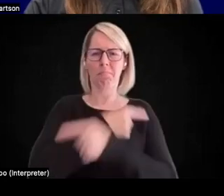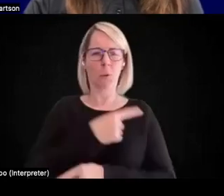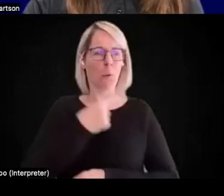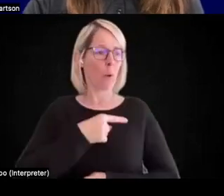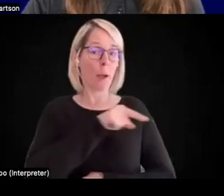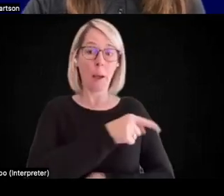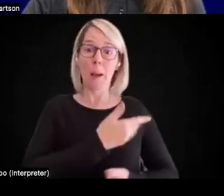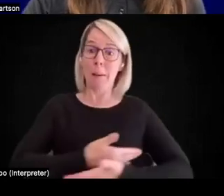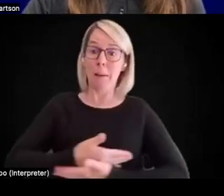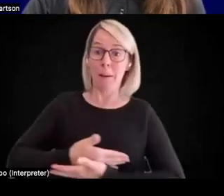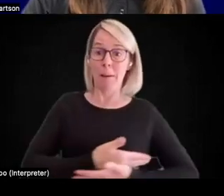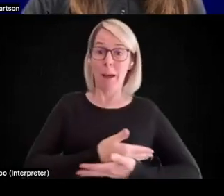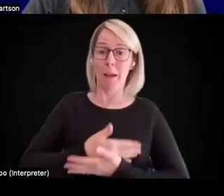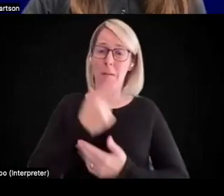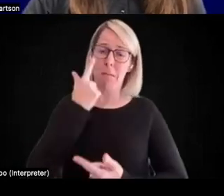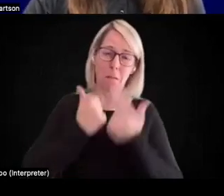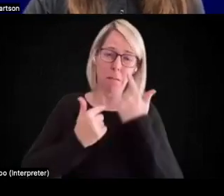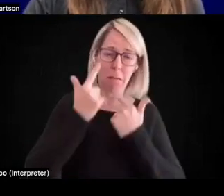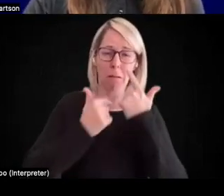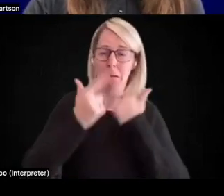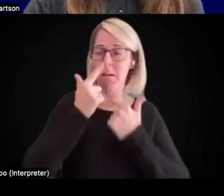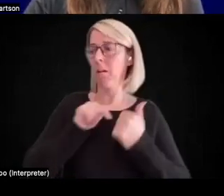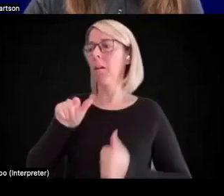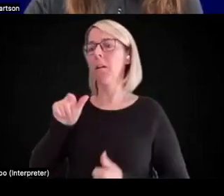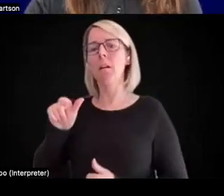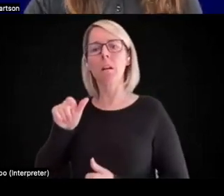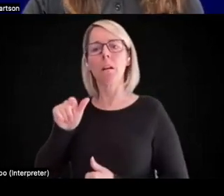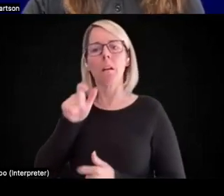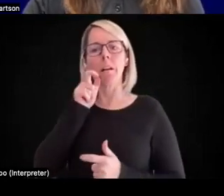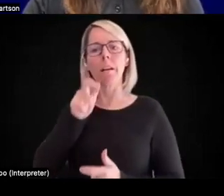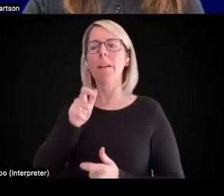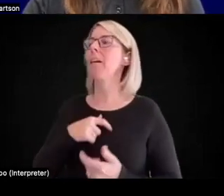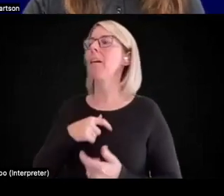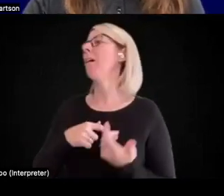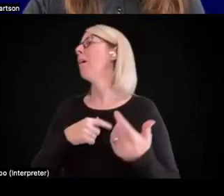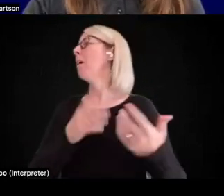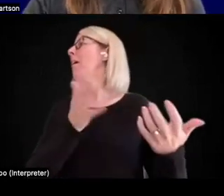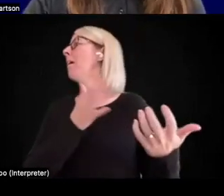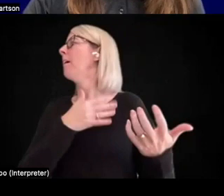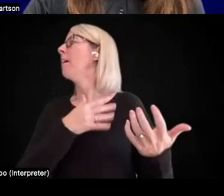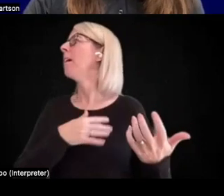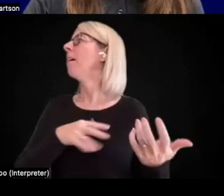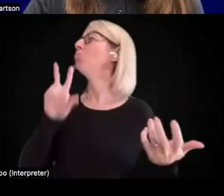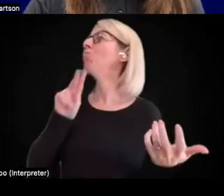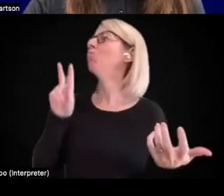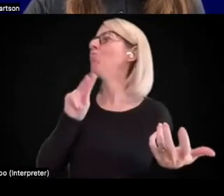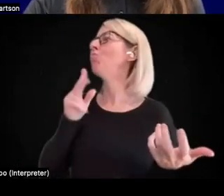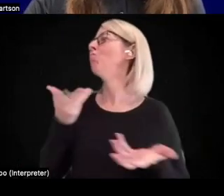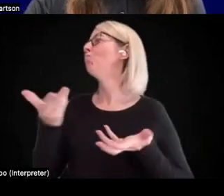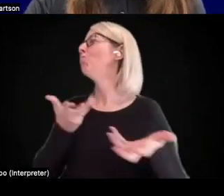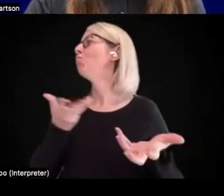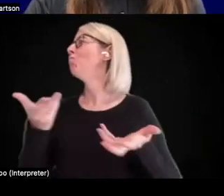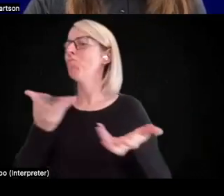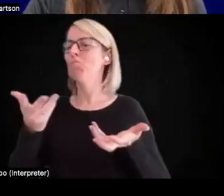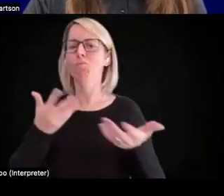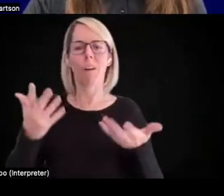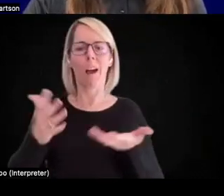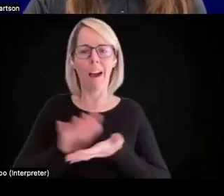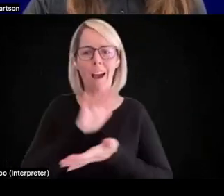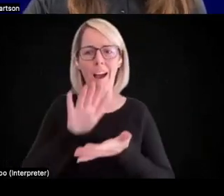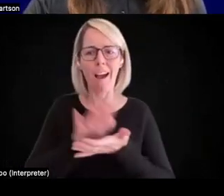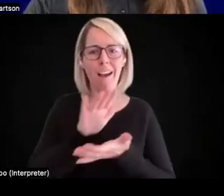excited and attending to something else. There are components of attunement there, but there is